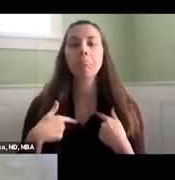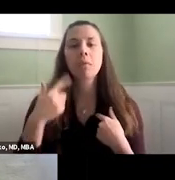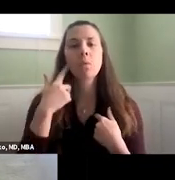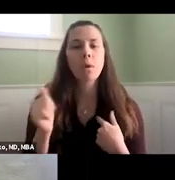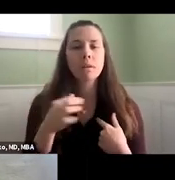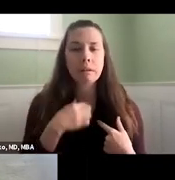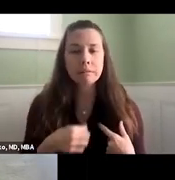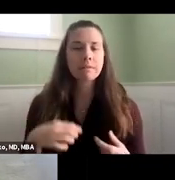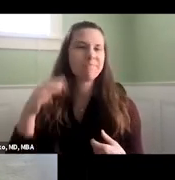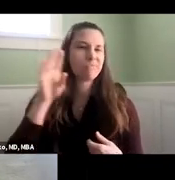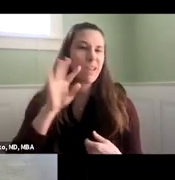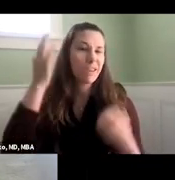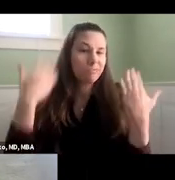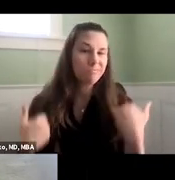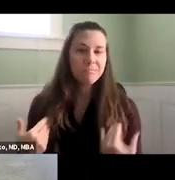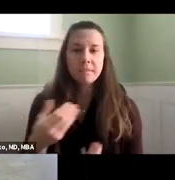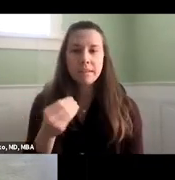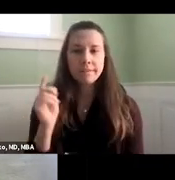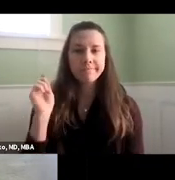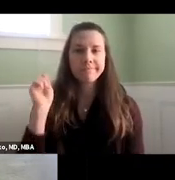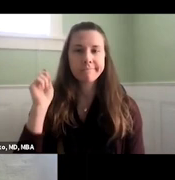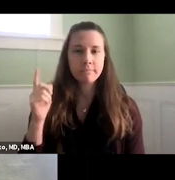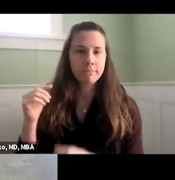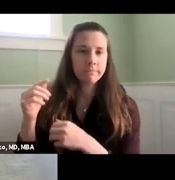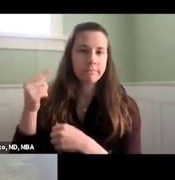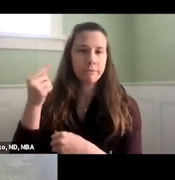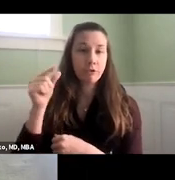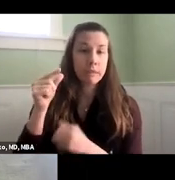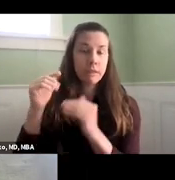with a dark top with maroon sweater over it. I’m wearing a necklace. My hair is brown